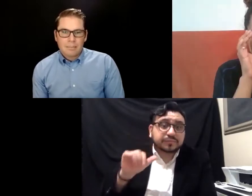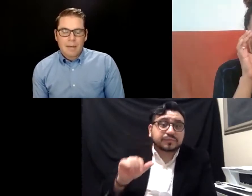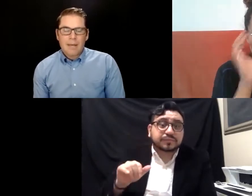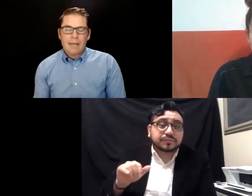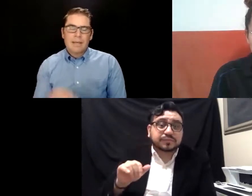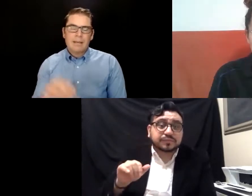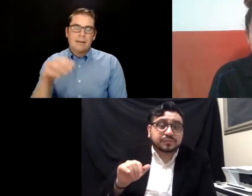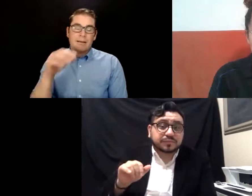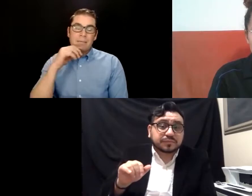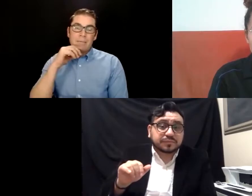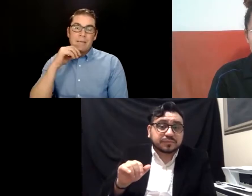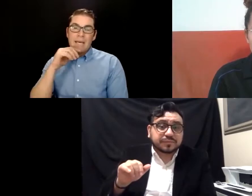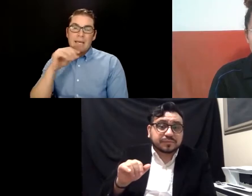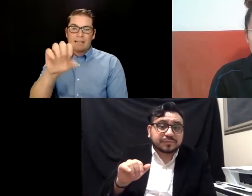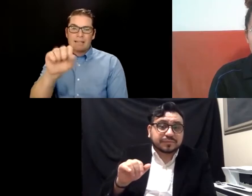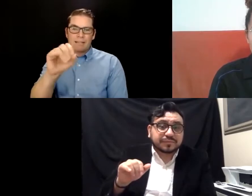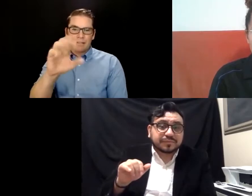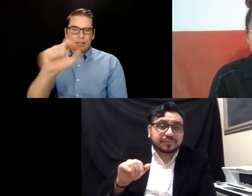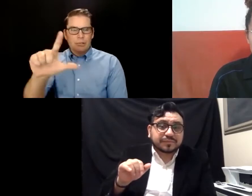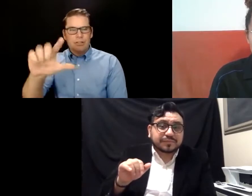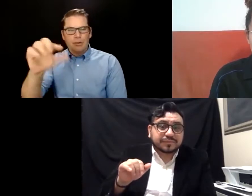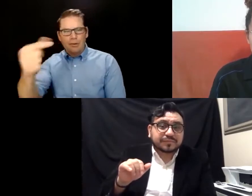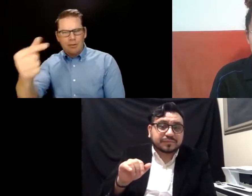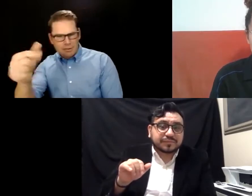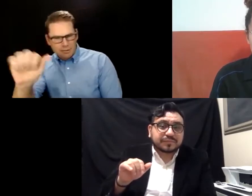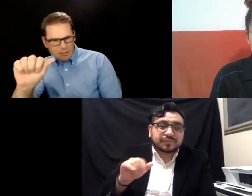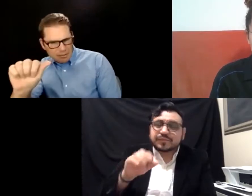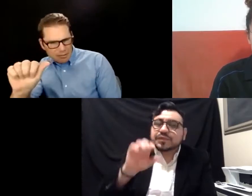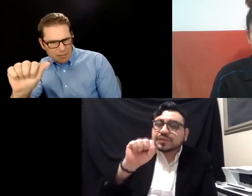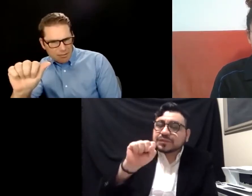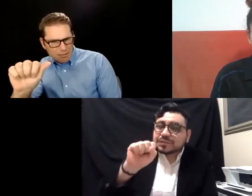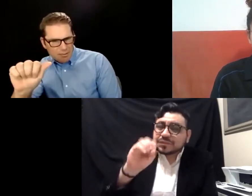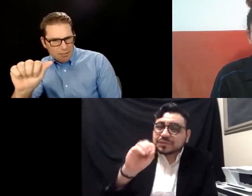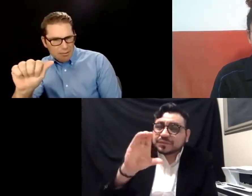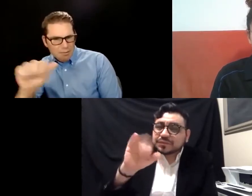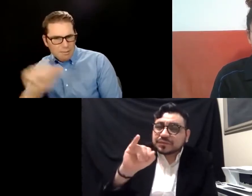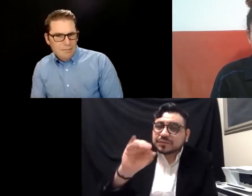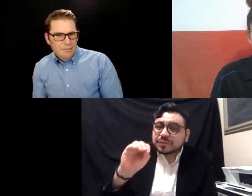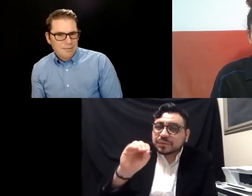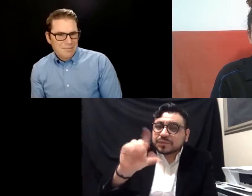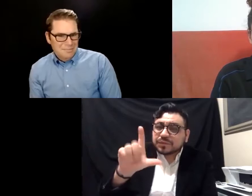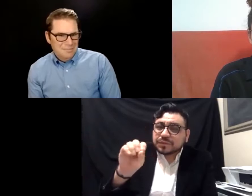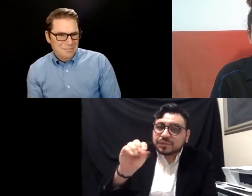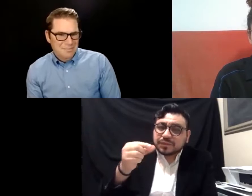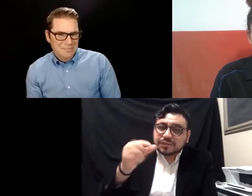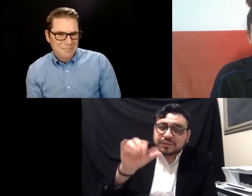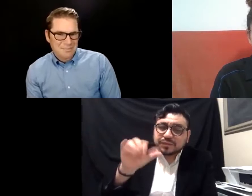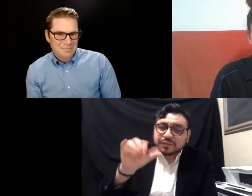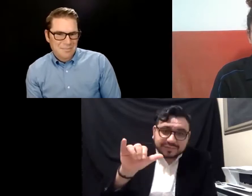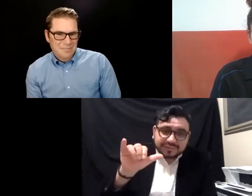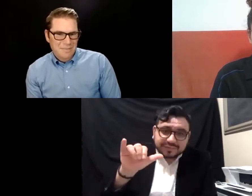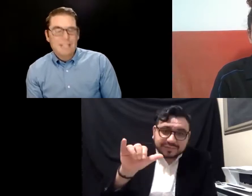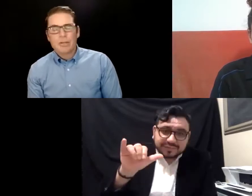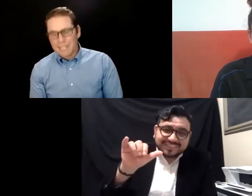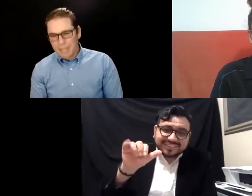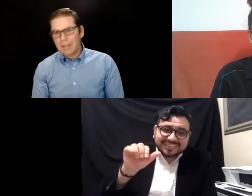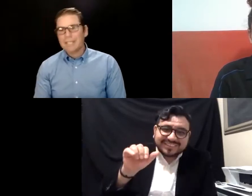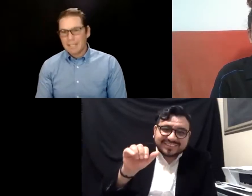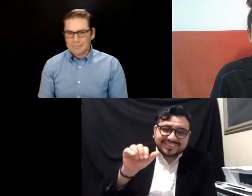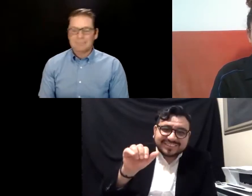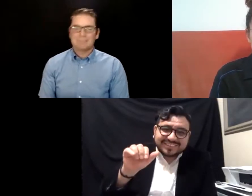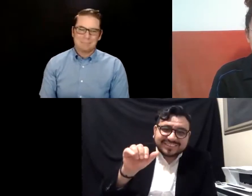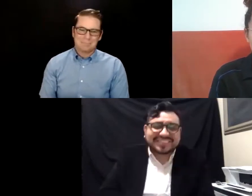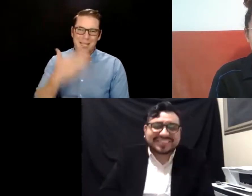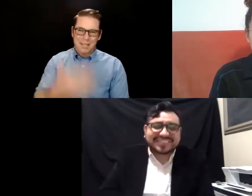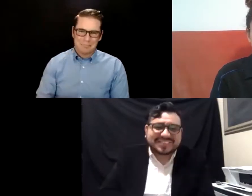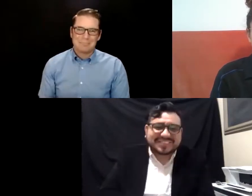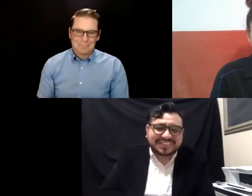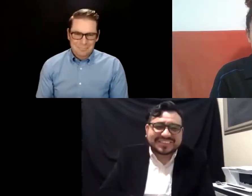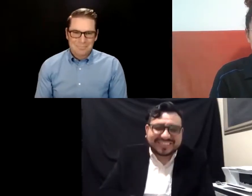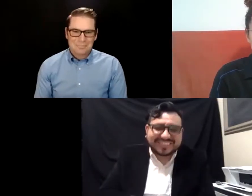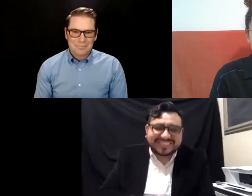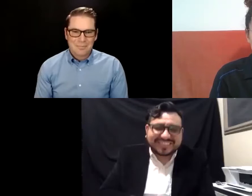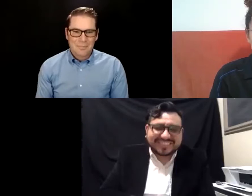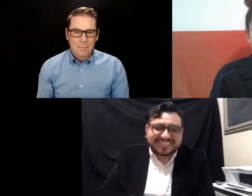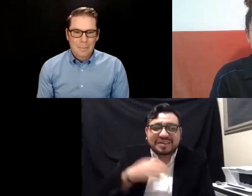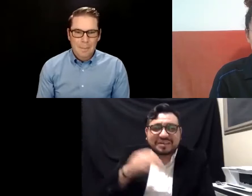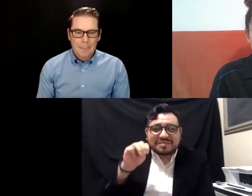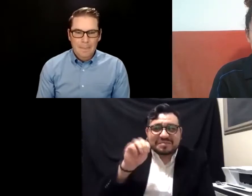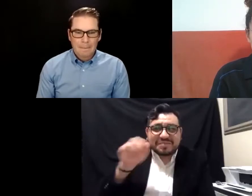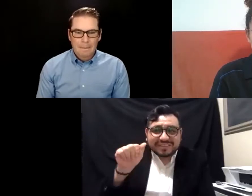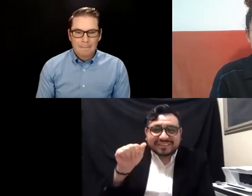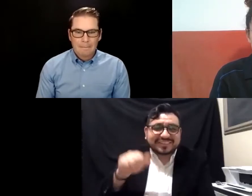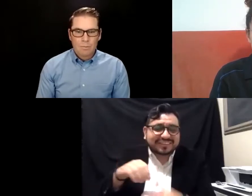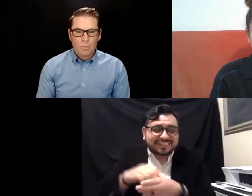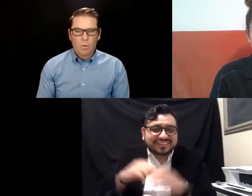My BA is in